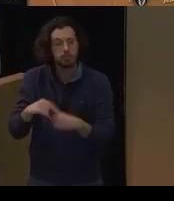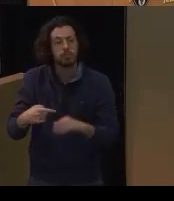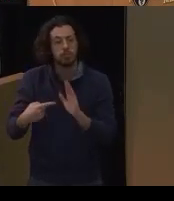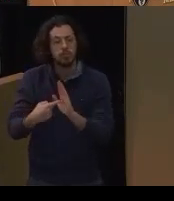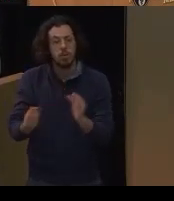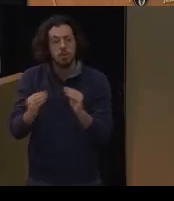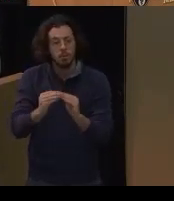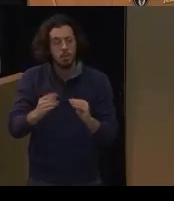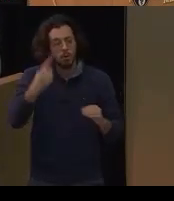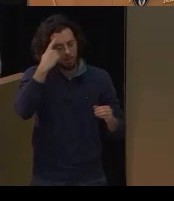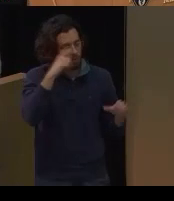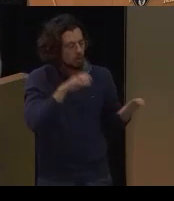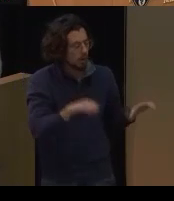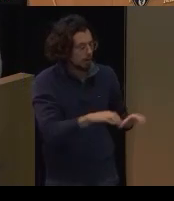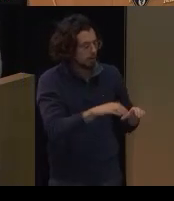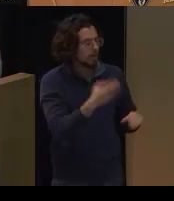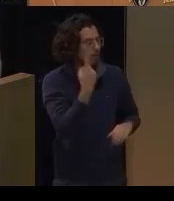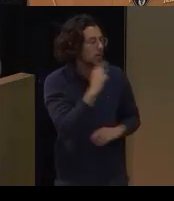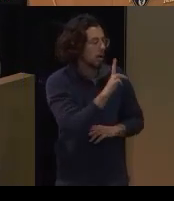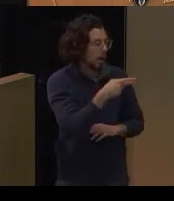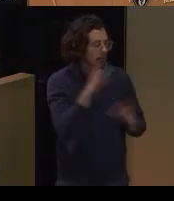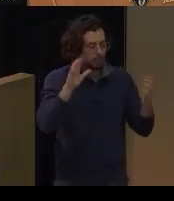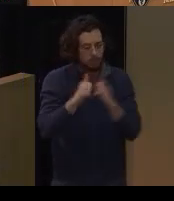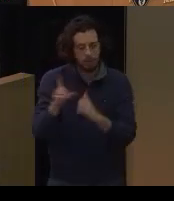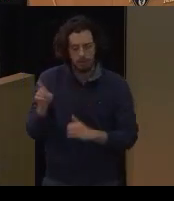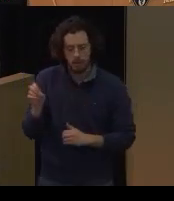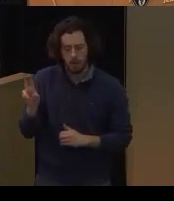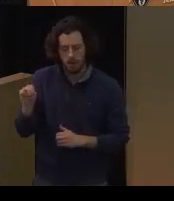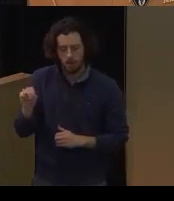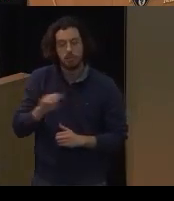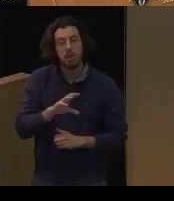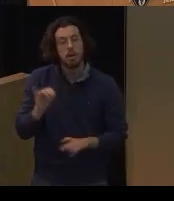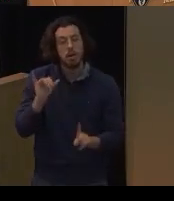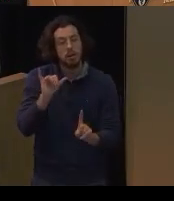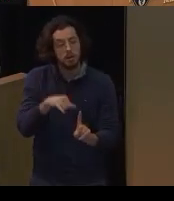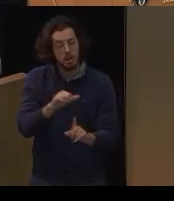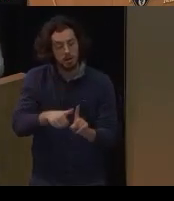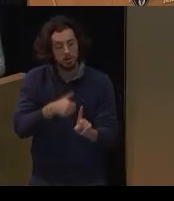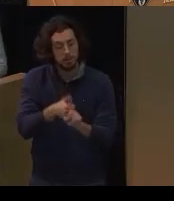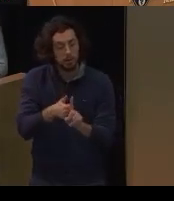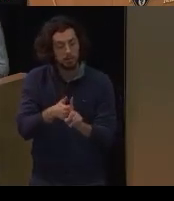activity for up versus down regulation and the magnitude effect was um large to extremely large